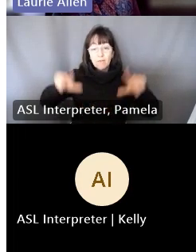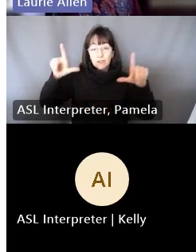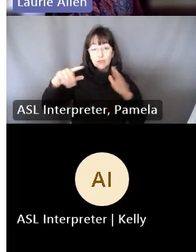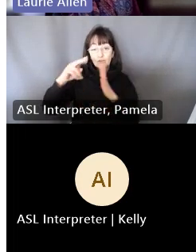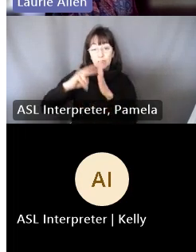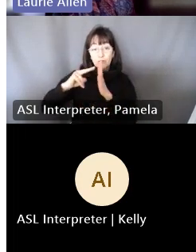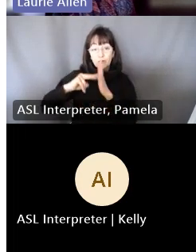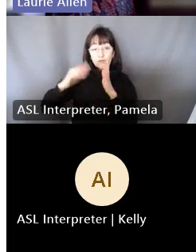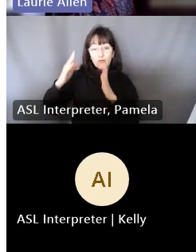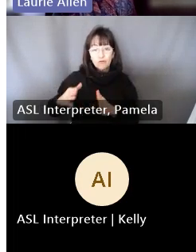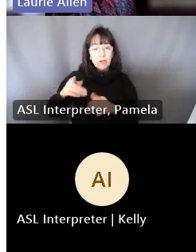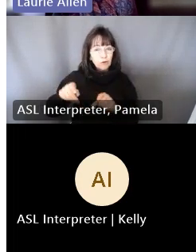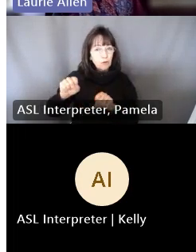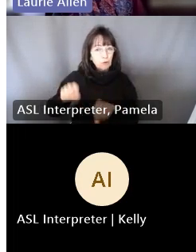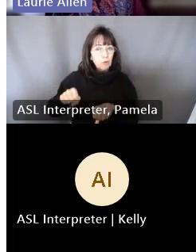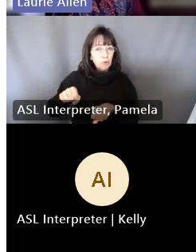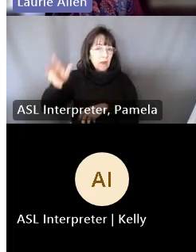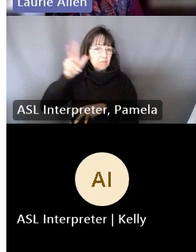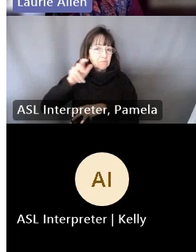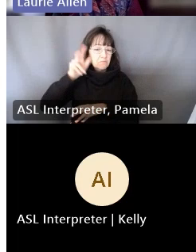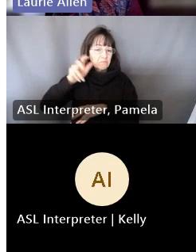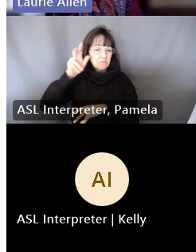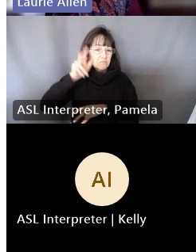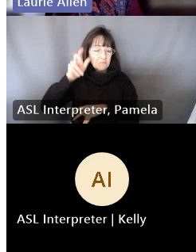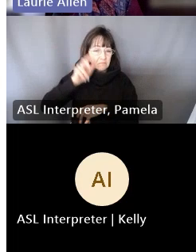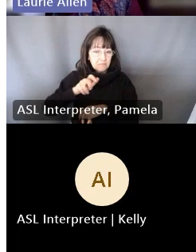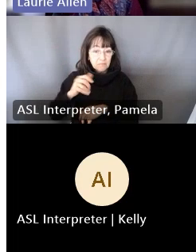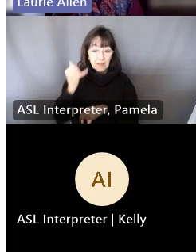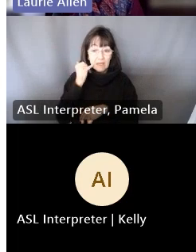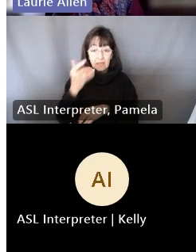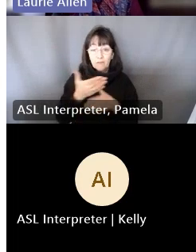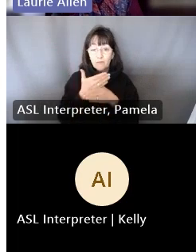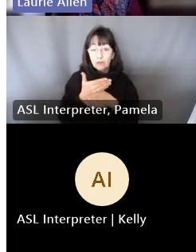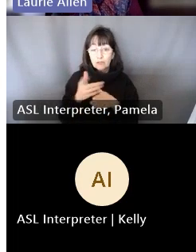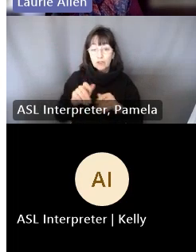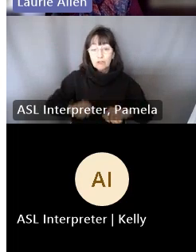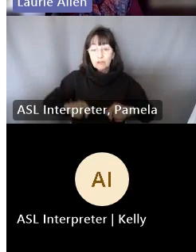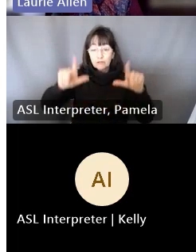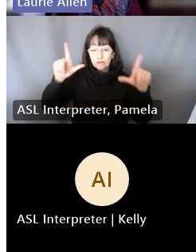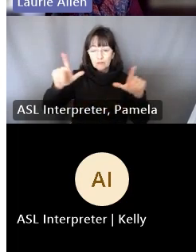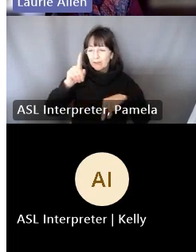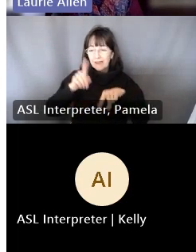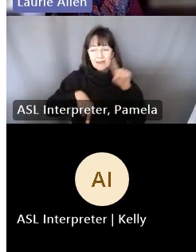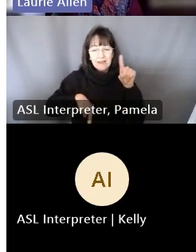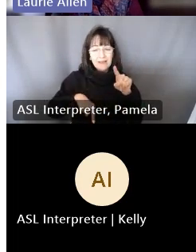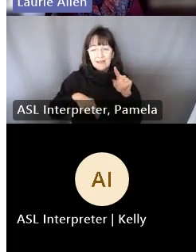So, just a first tip. If you share your screen and show your slides, the screen reader can't read your slides or consume your slides.